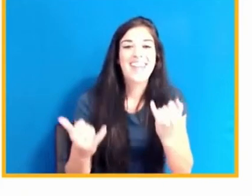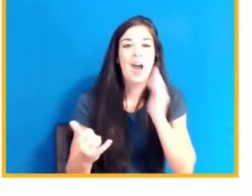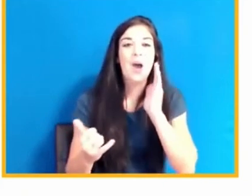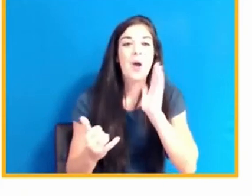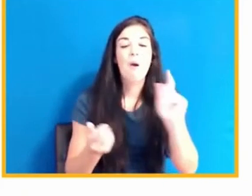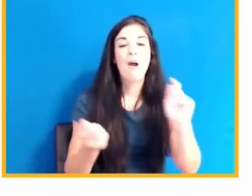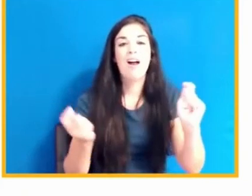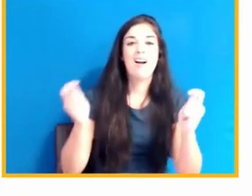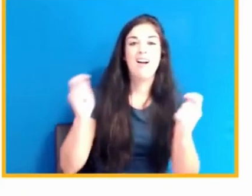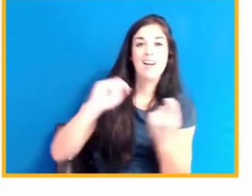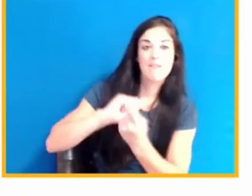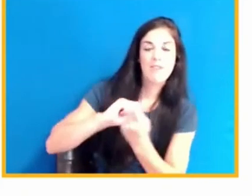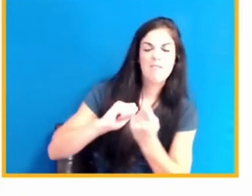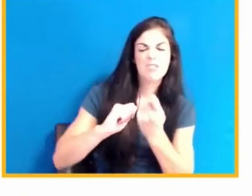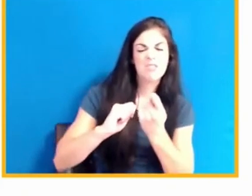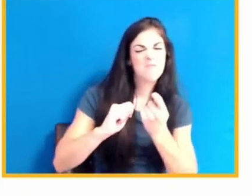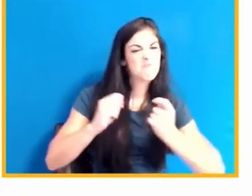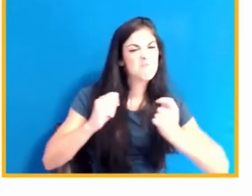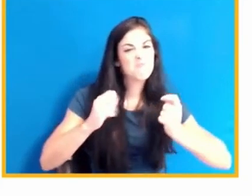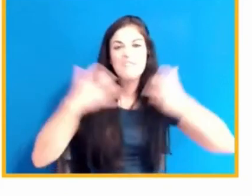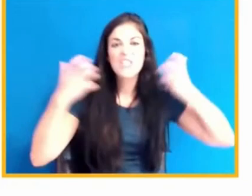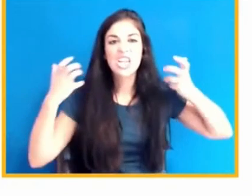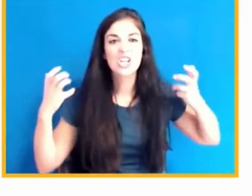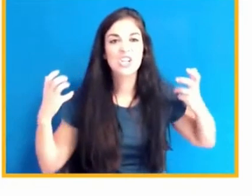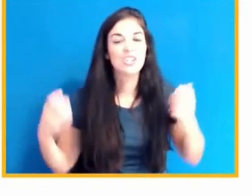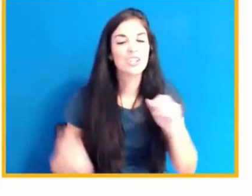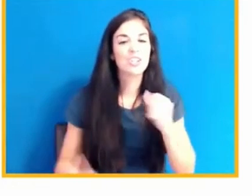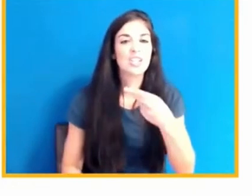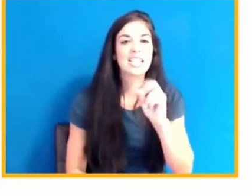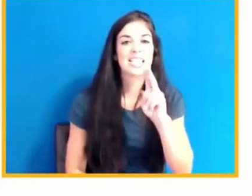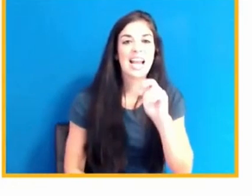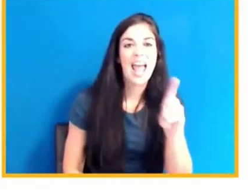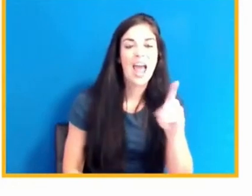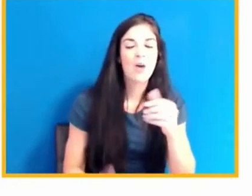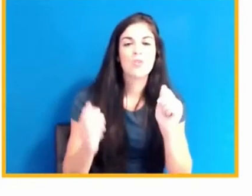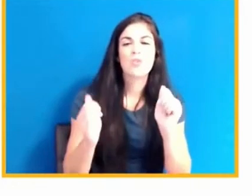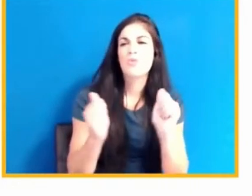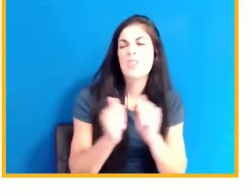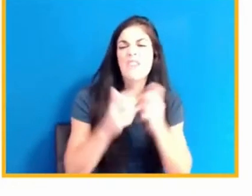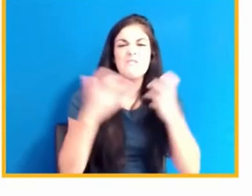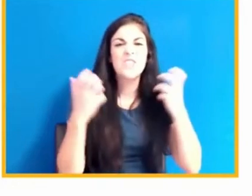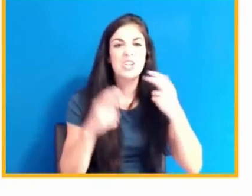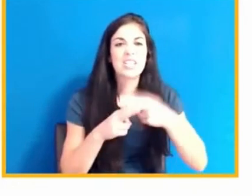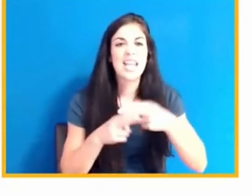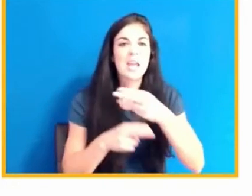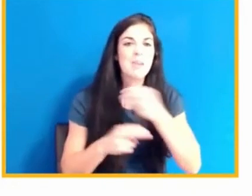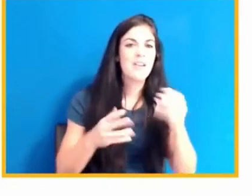evolve it into a fierce hound with a fierce name and a fierce game, and I think you'll all understand what